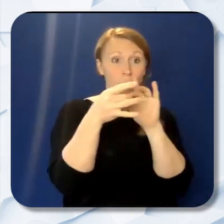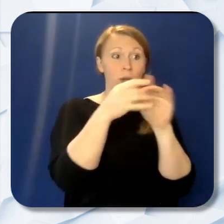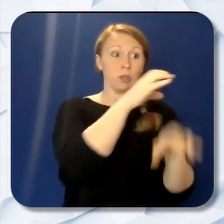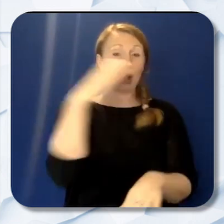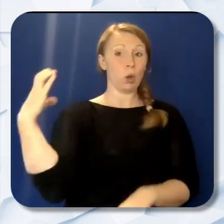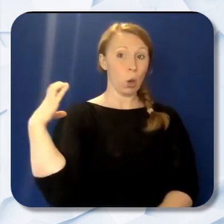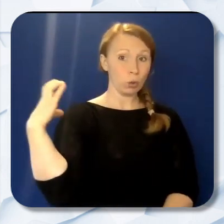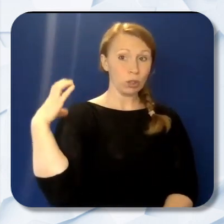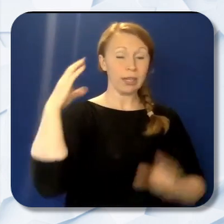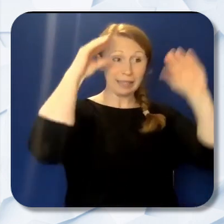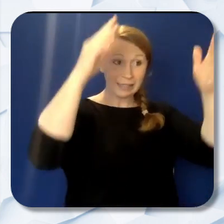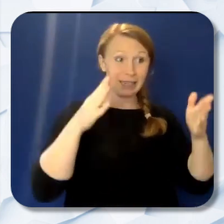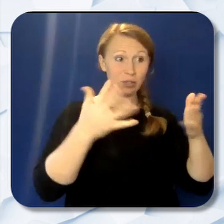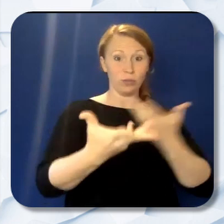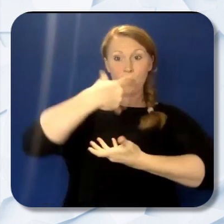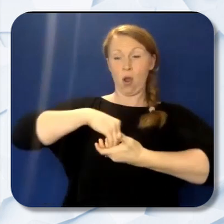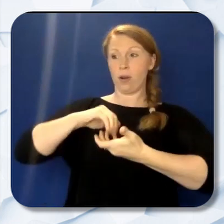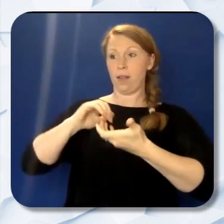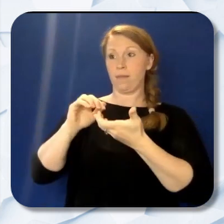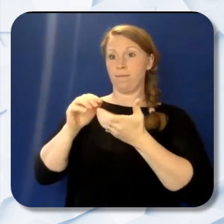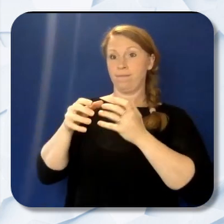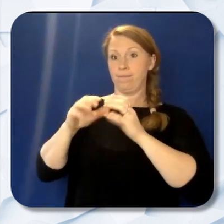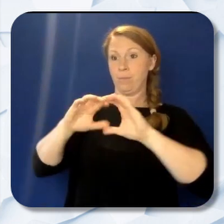adult role models that our youth often look up to personally. That was absolutely